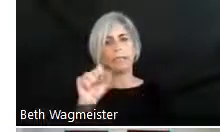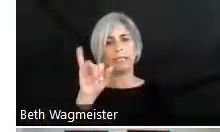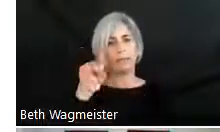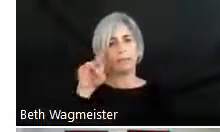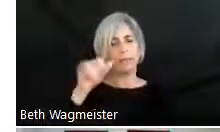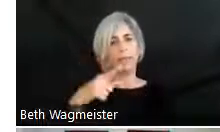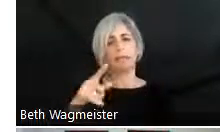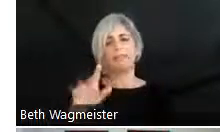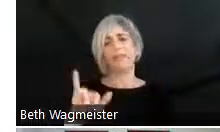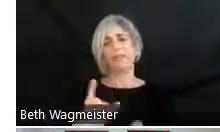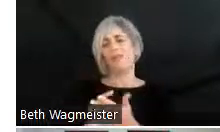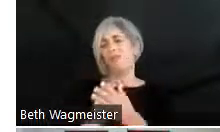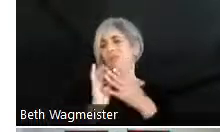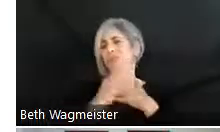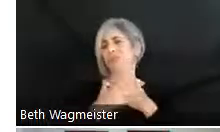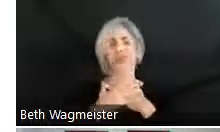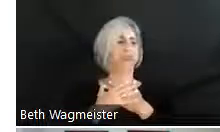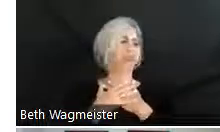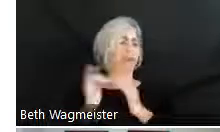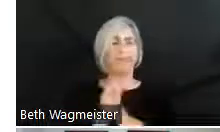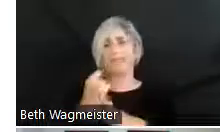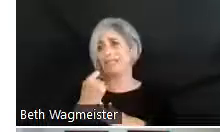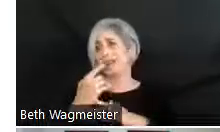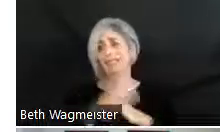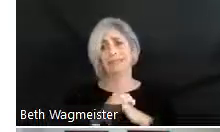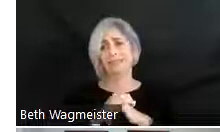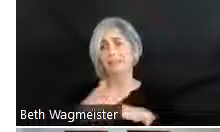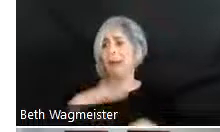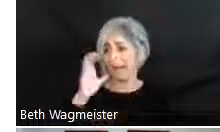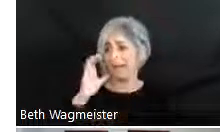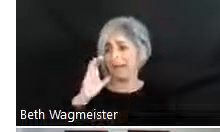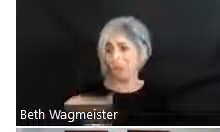really sucks, I've got a cousin who outgrew their arthritis, right? As we start to move